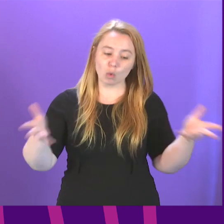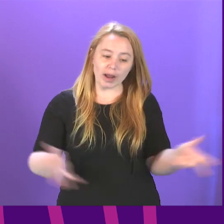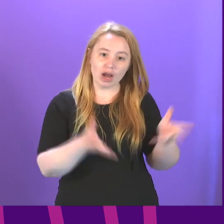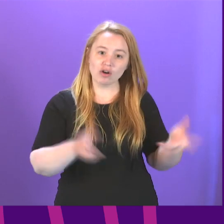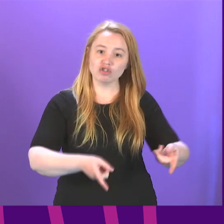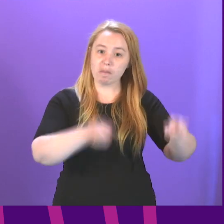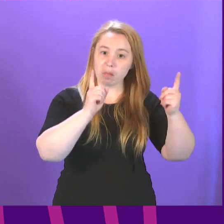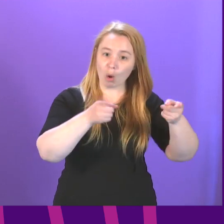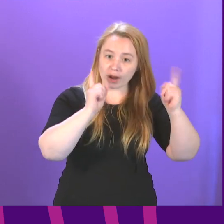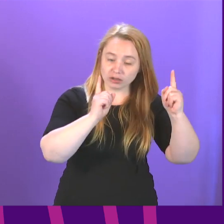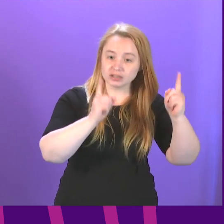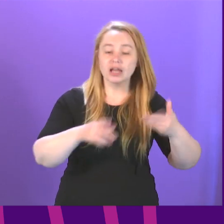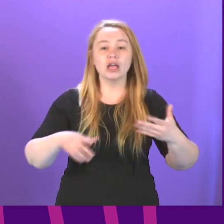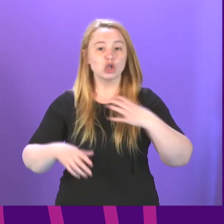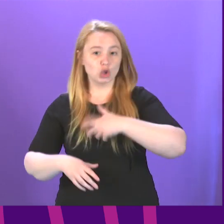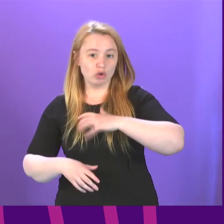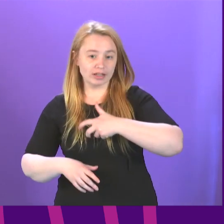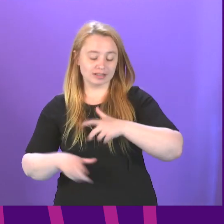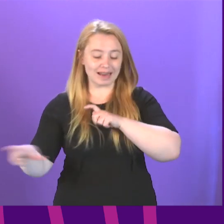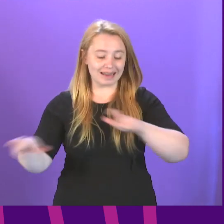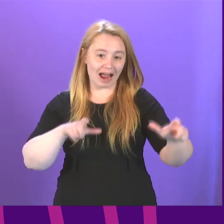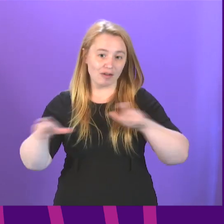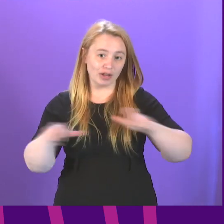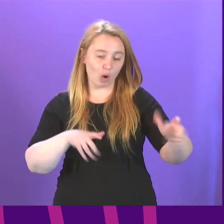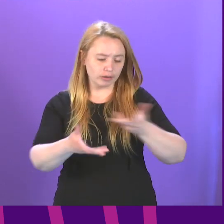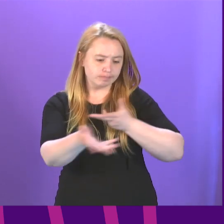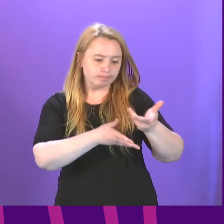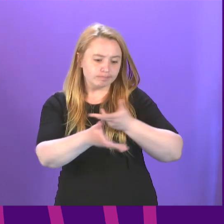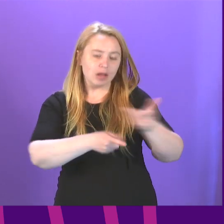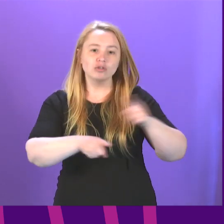and unions to continue the current negotiations in an attempt to resolve the situation